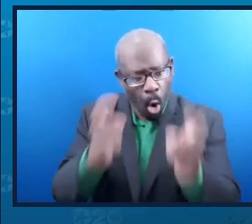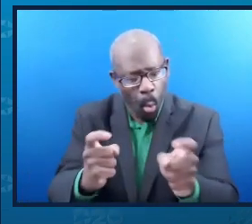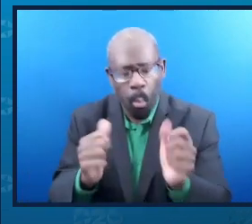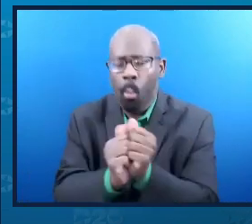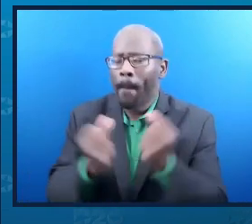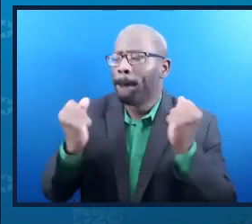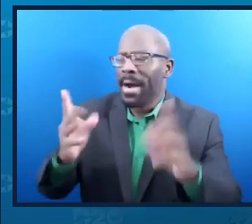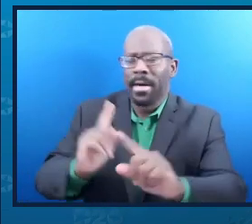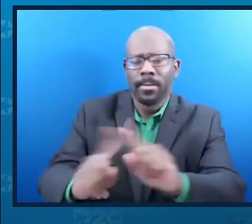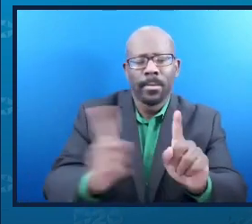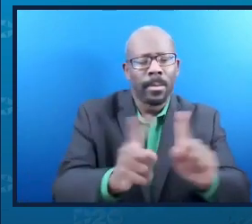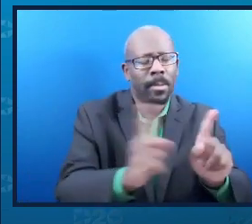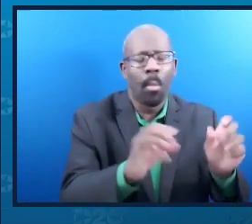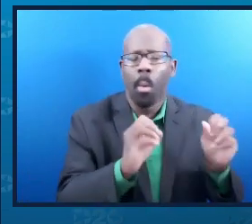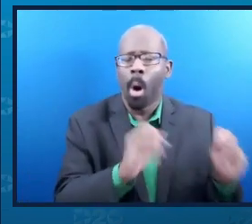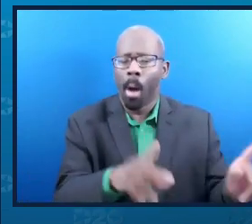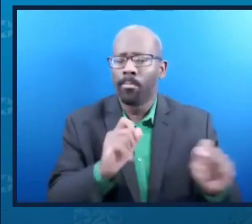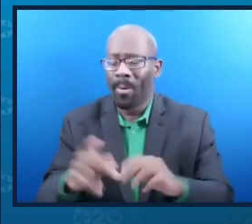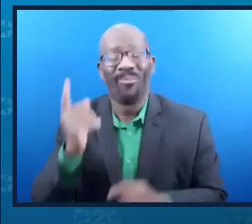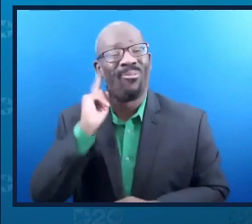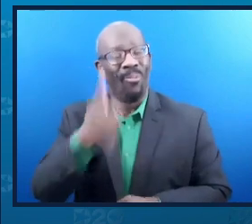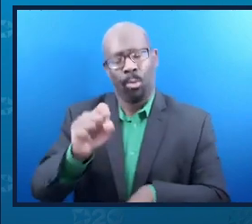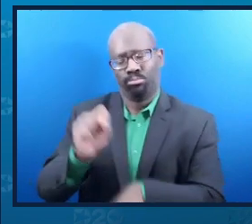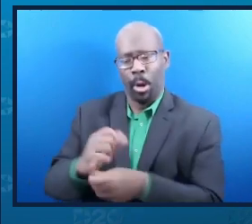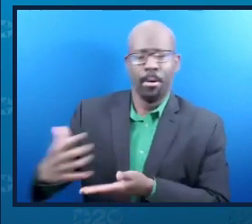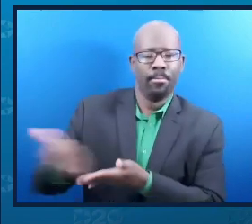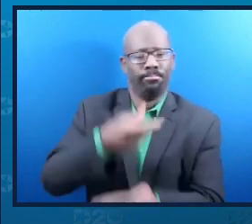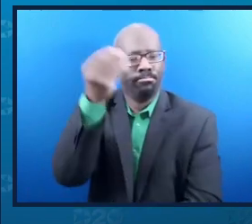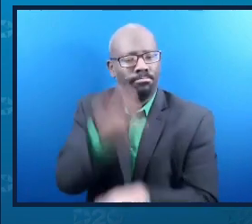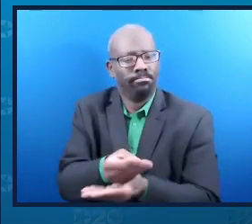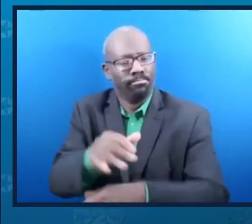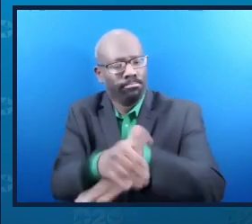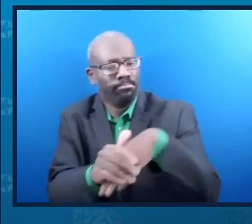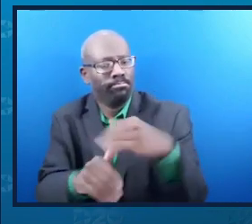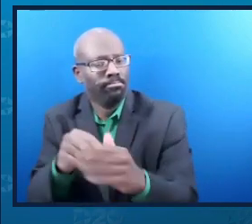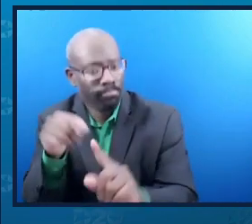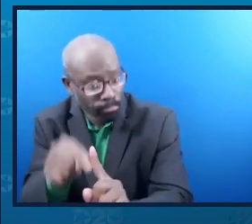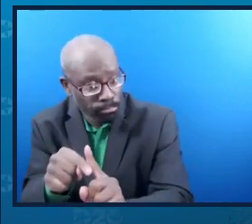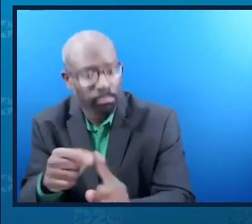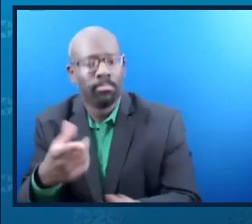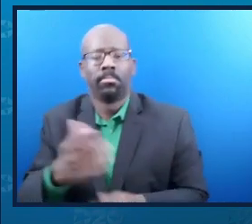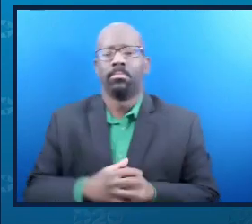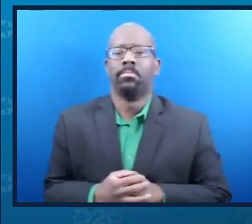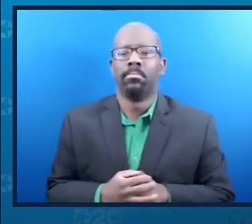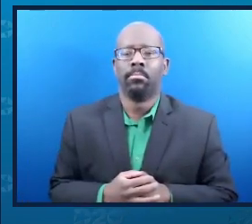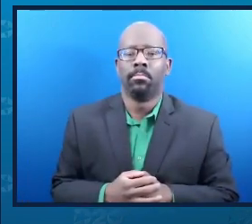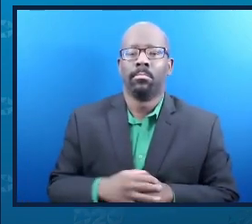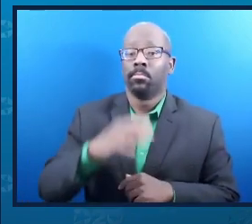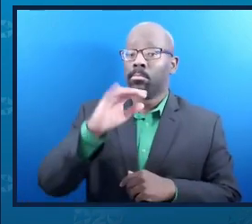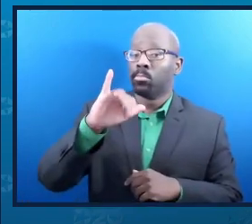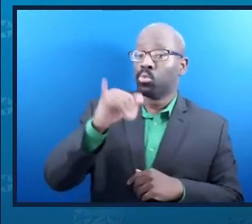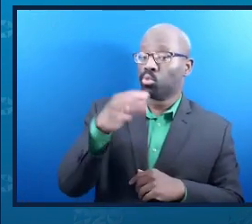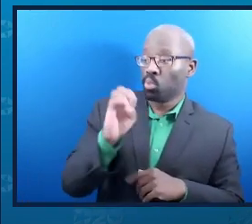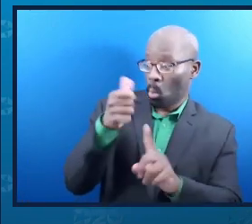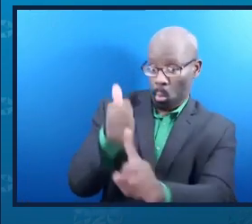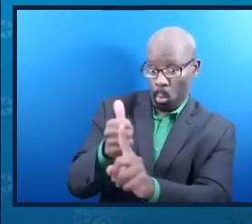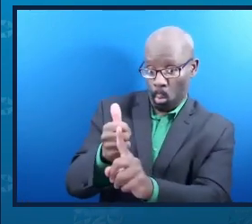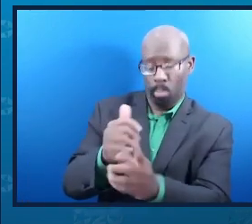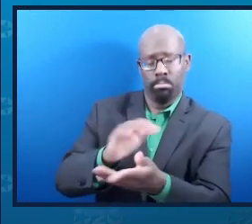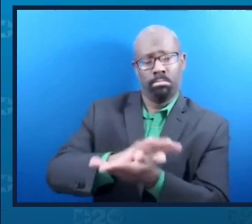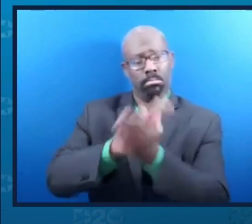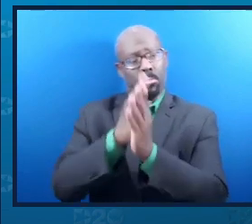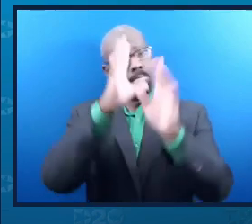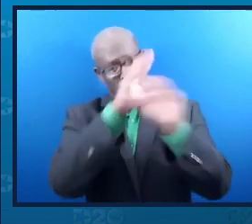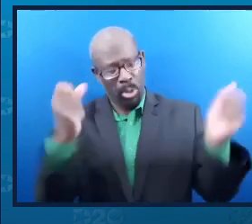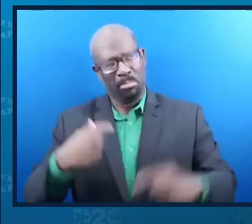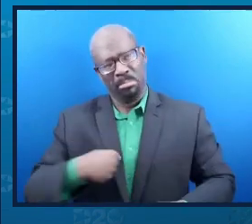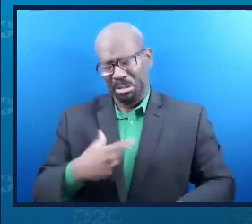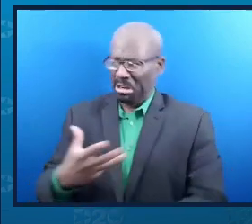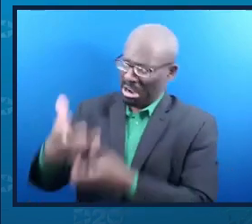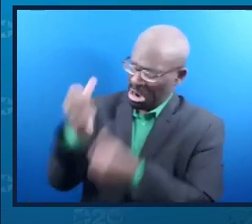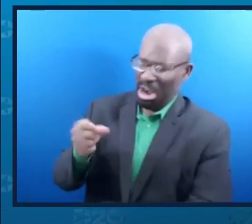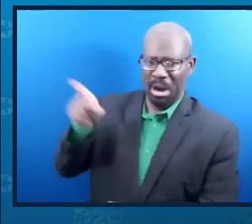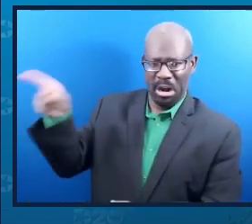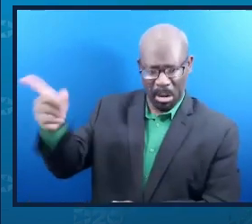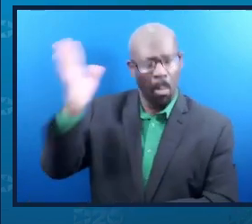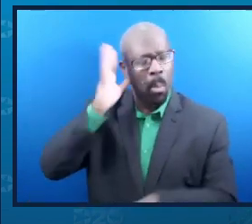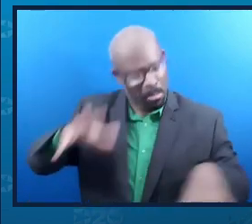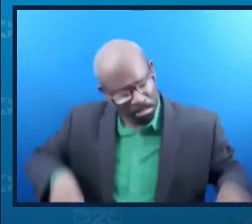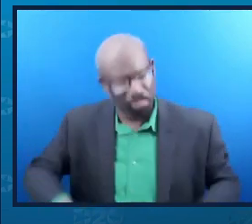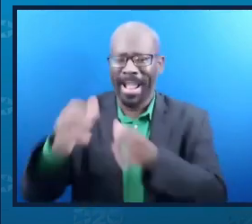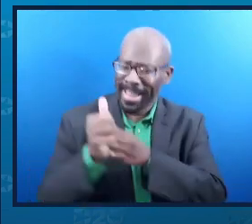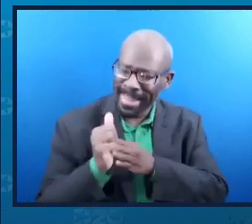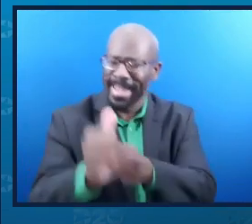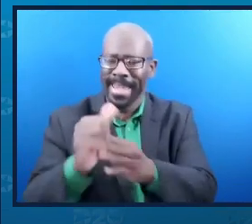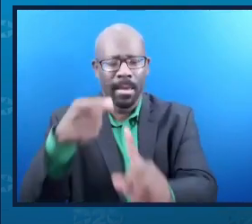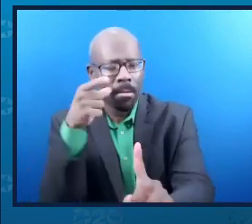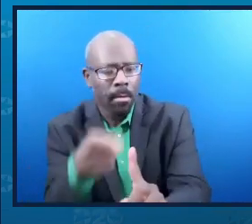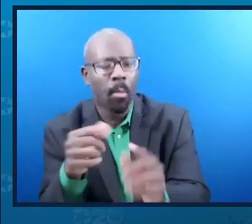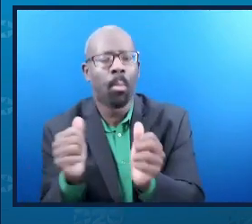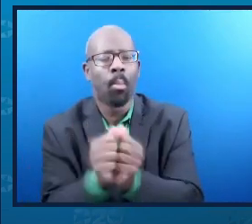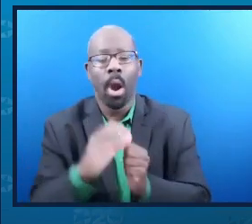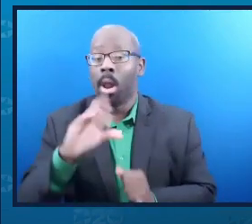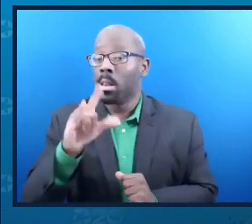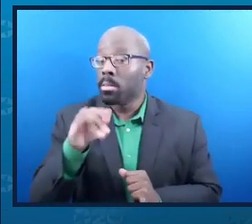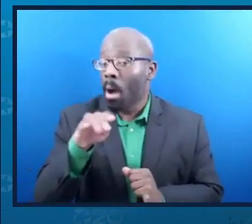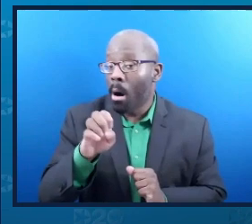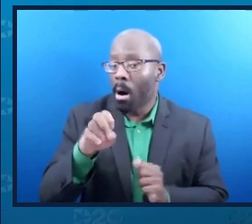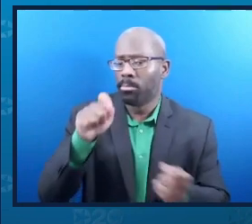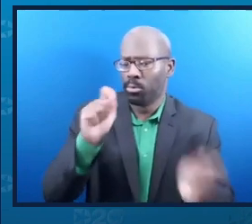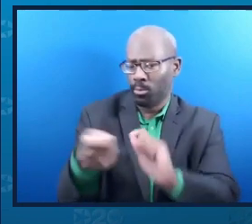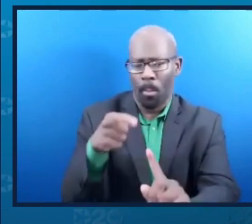ALL THE WAY.